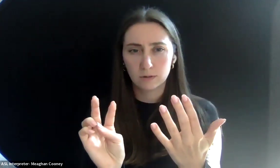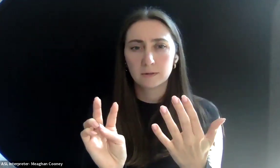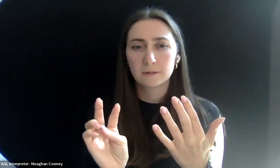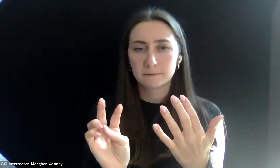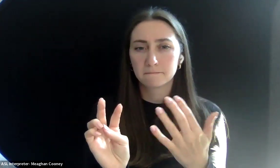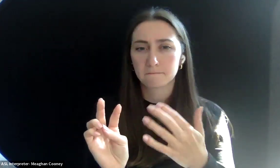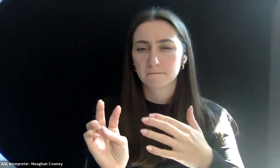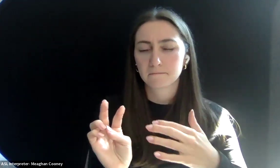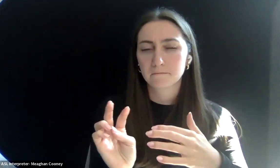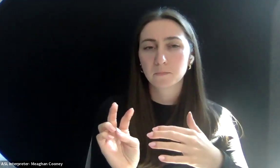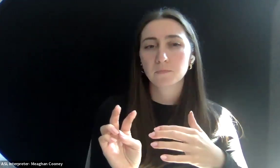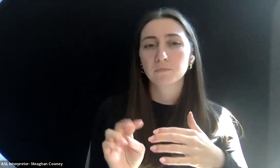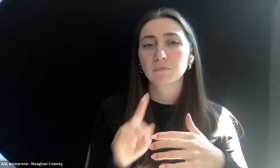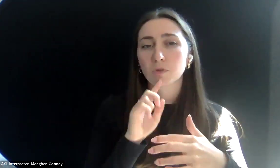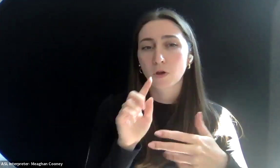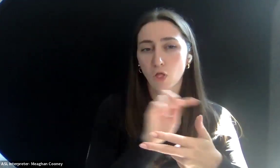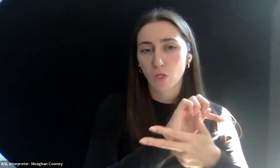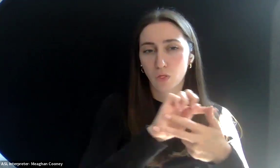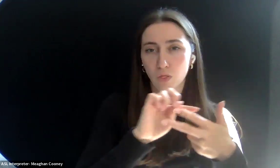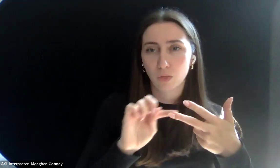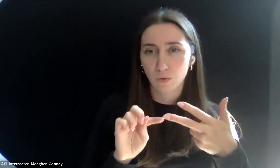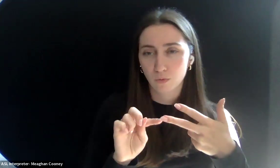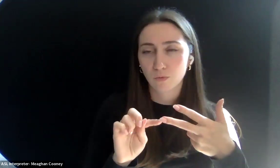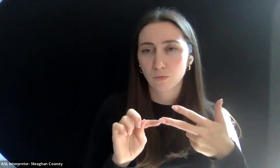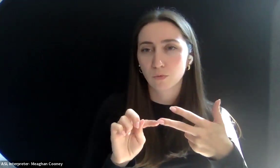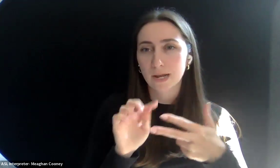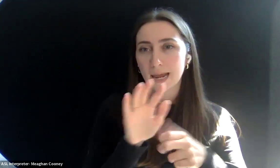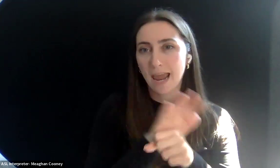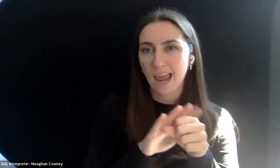So the three areas that we're intending to put special focus